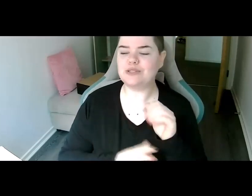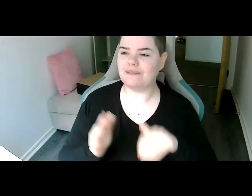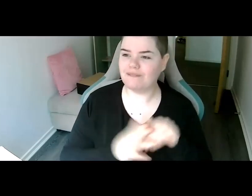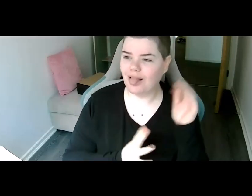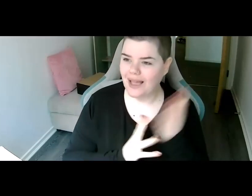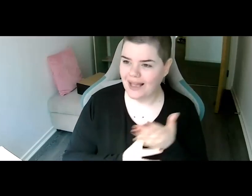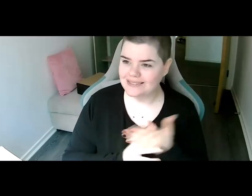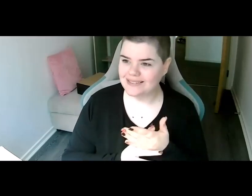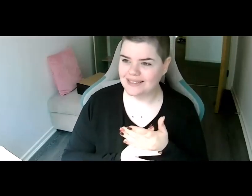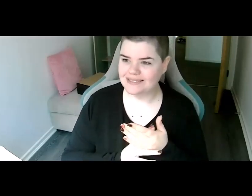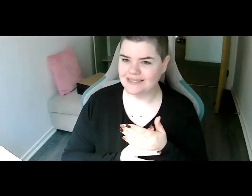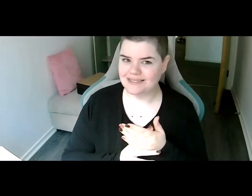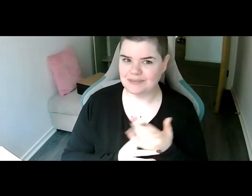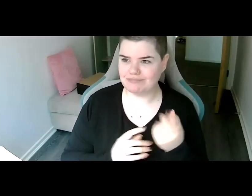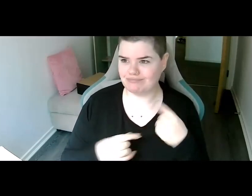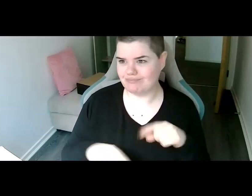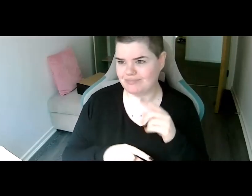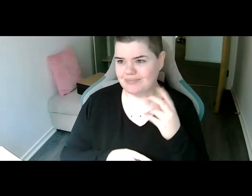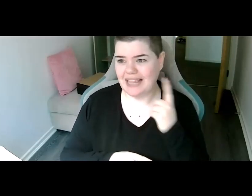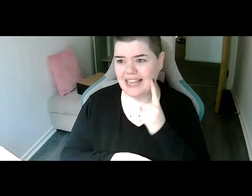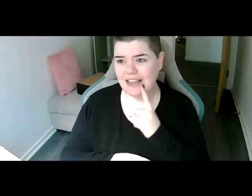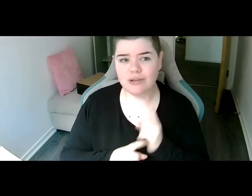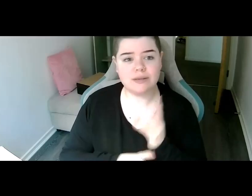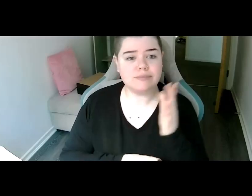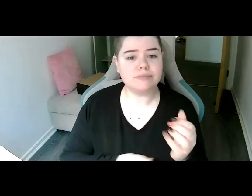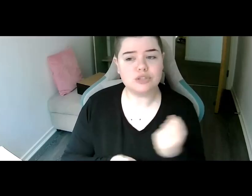be full access for all healthcare appointments.